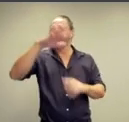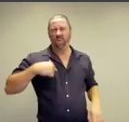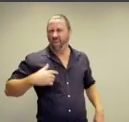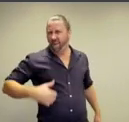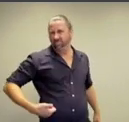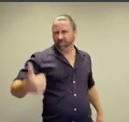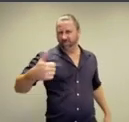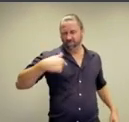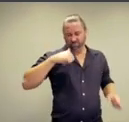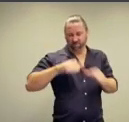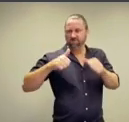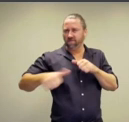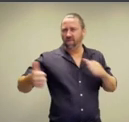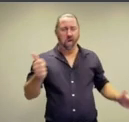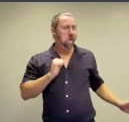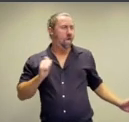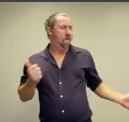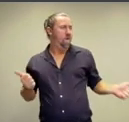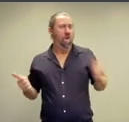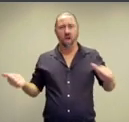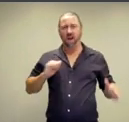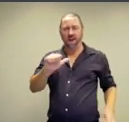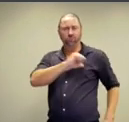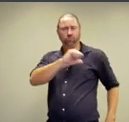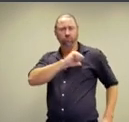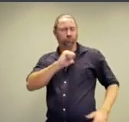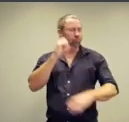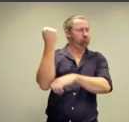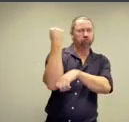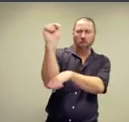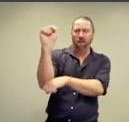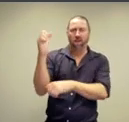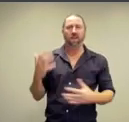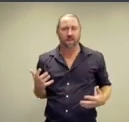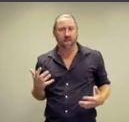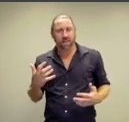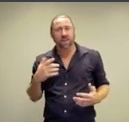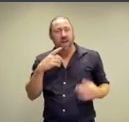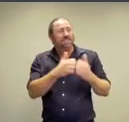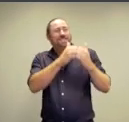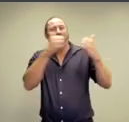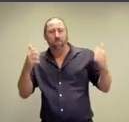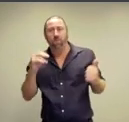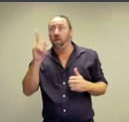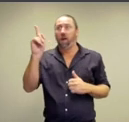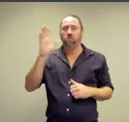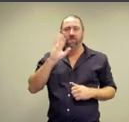attitude, heavy rebellion and you know, set them really clearly apart from more